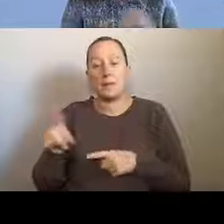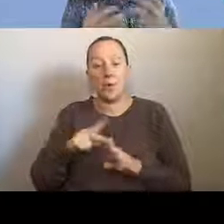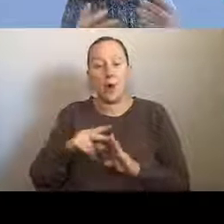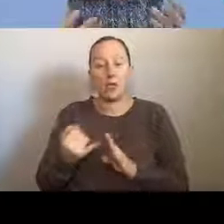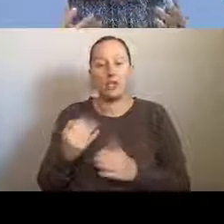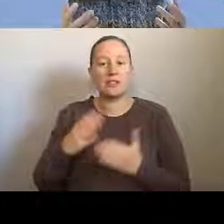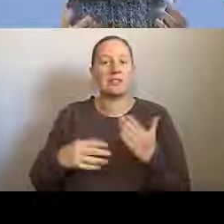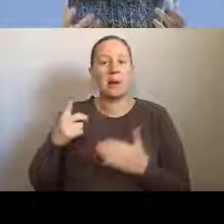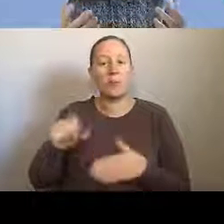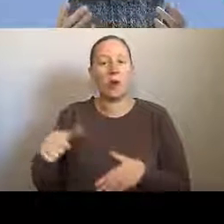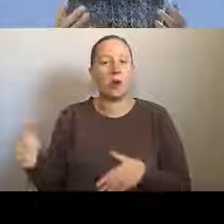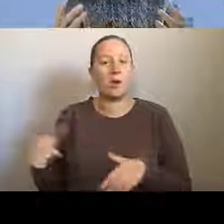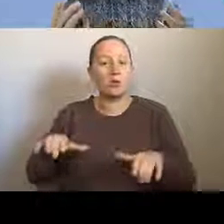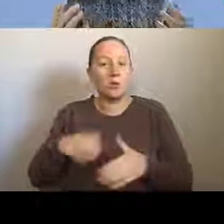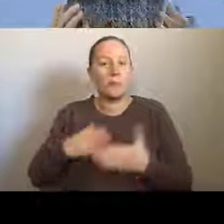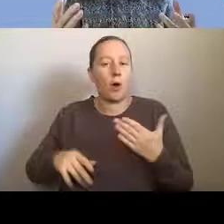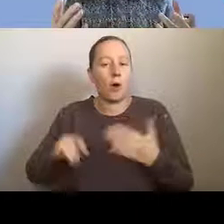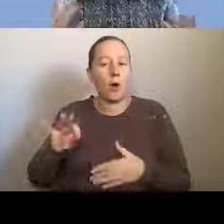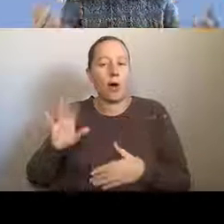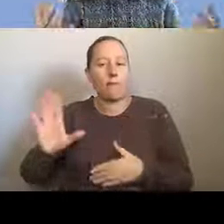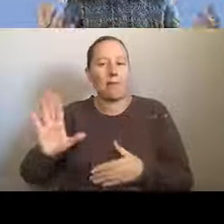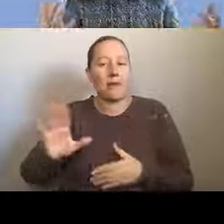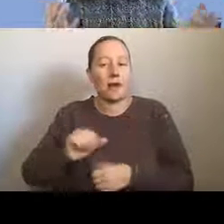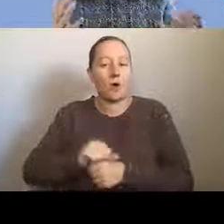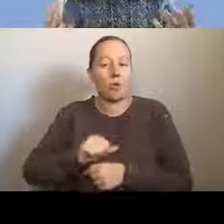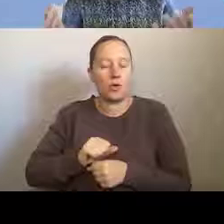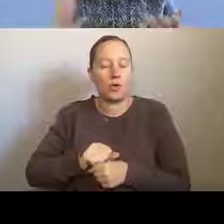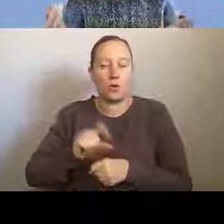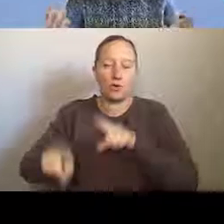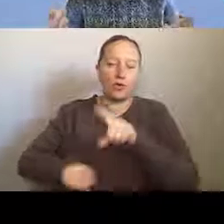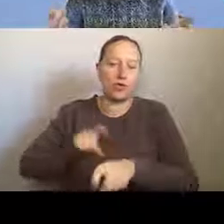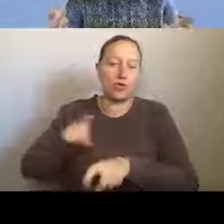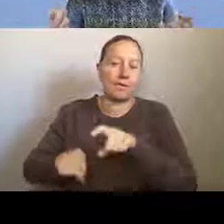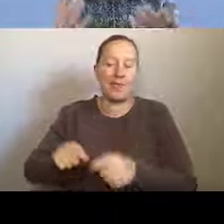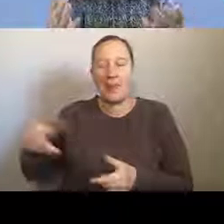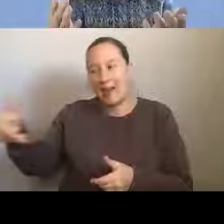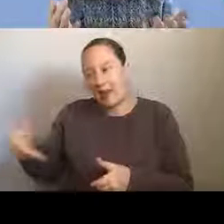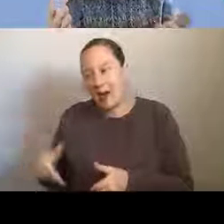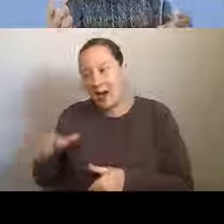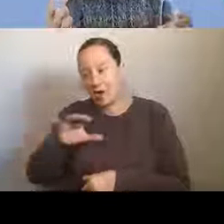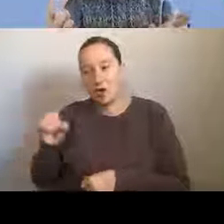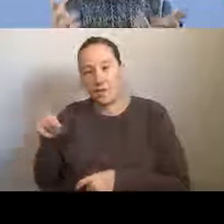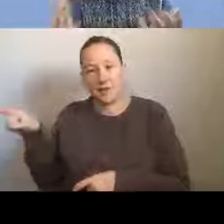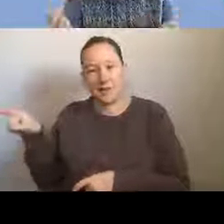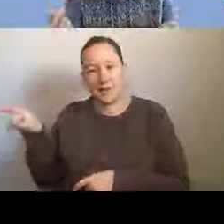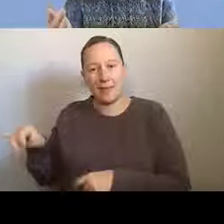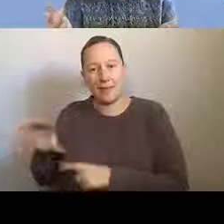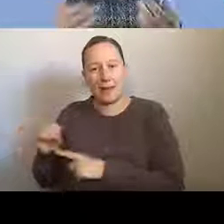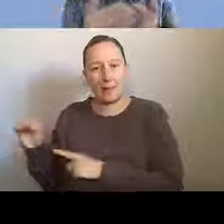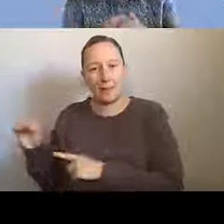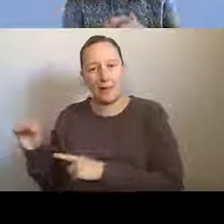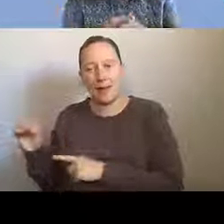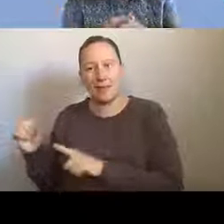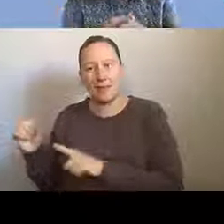So let's just take surveys. So they may hire a company to do some surveys on their behalf.